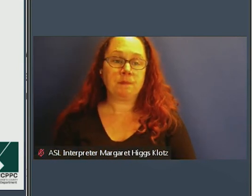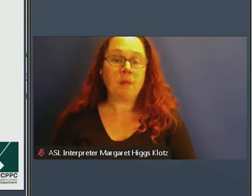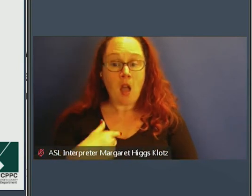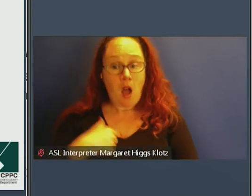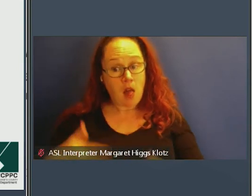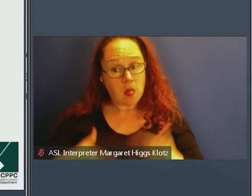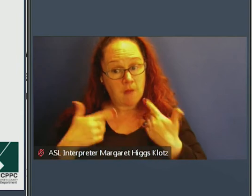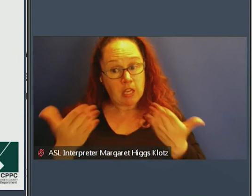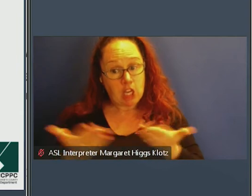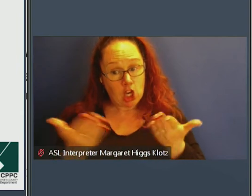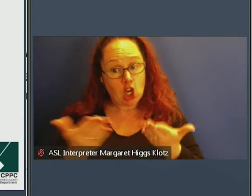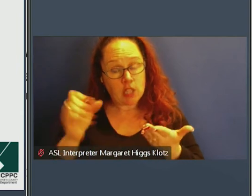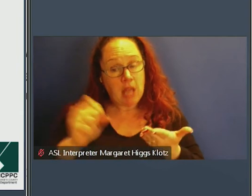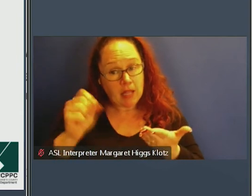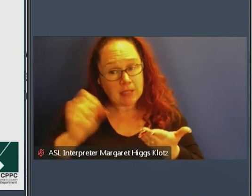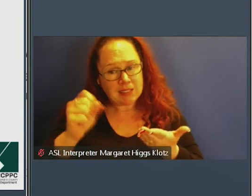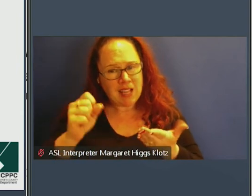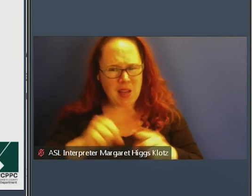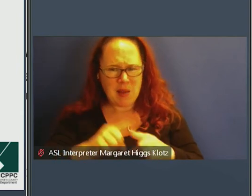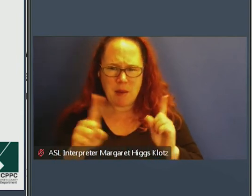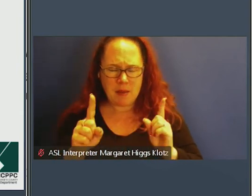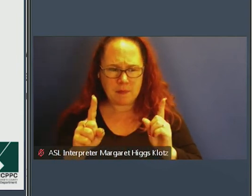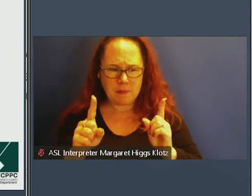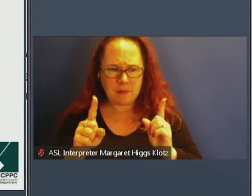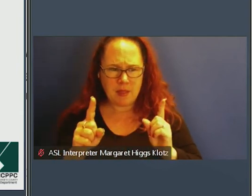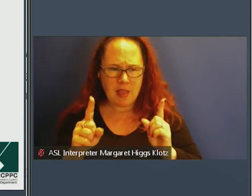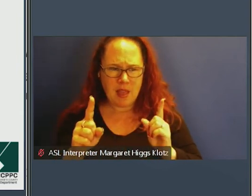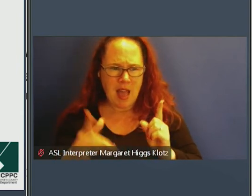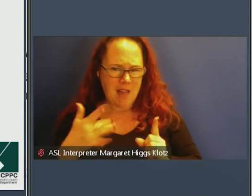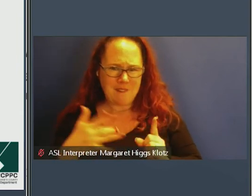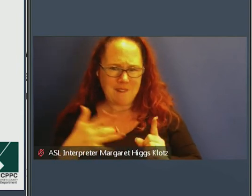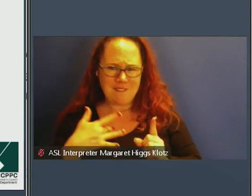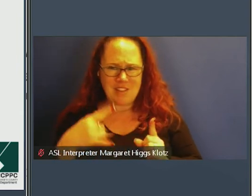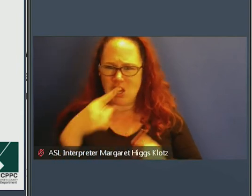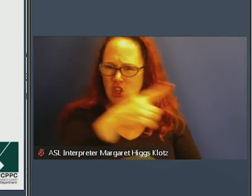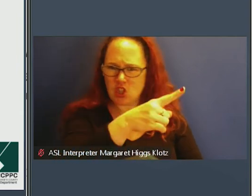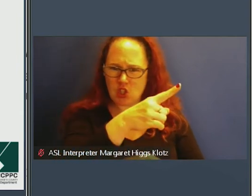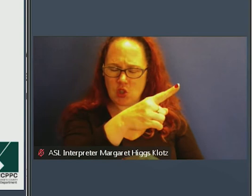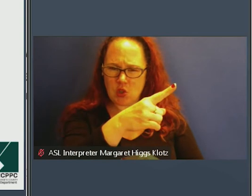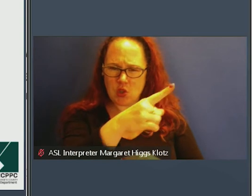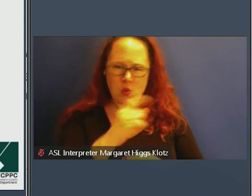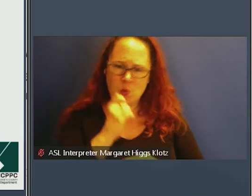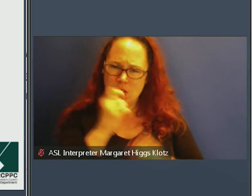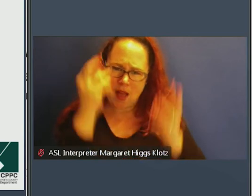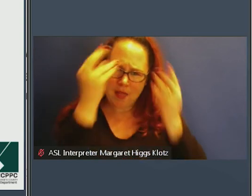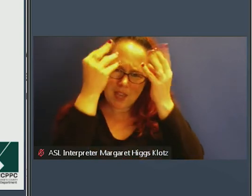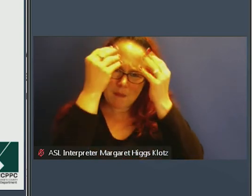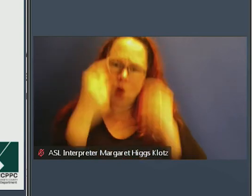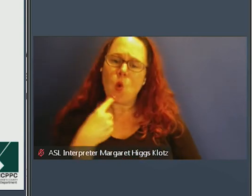it doesn't seem like you considered the people you're supposed to. You're supposed to serve in this building.